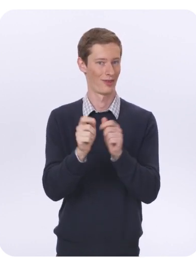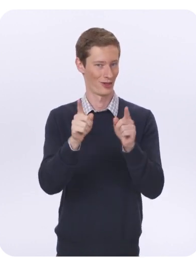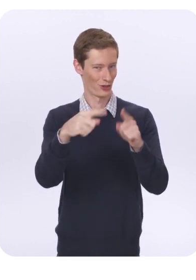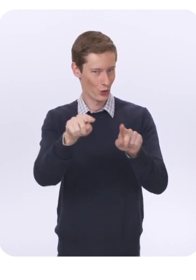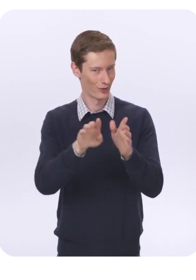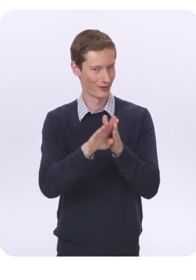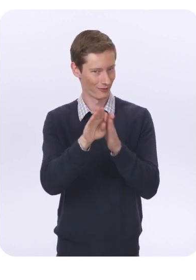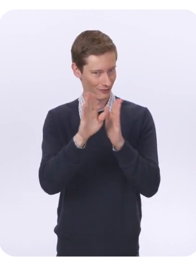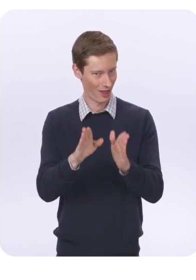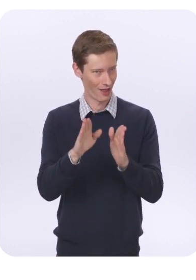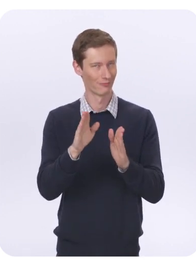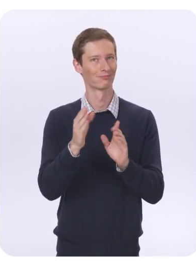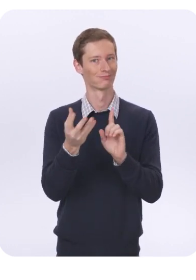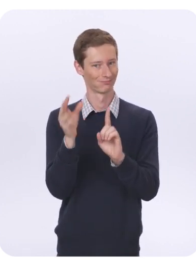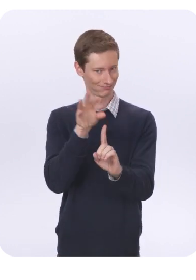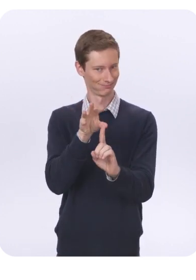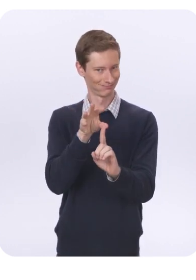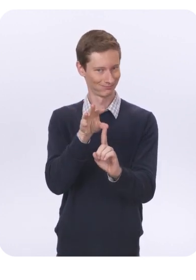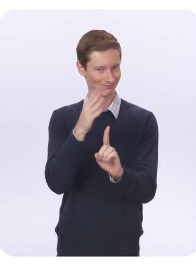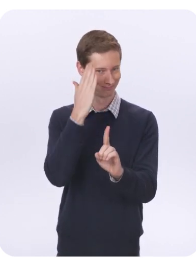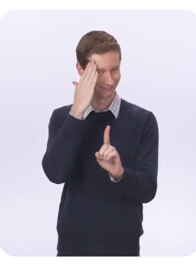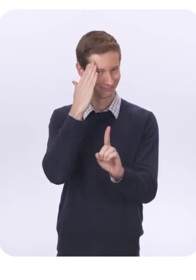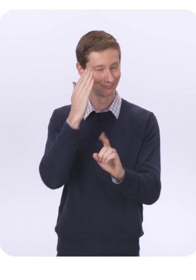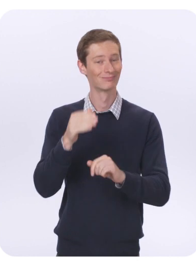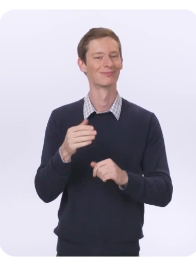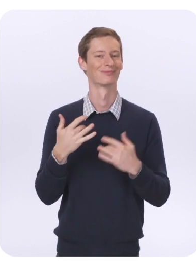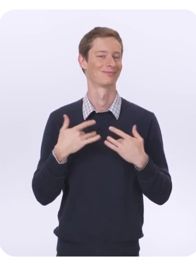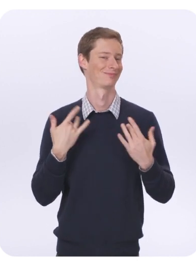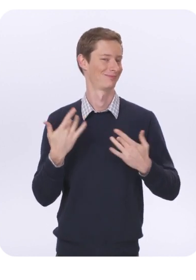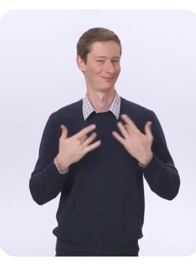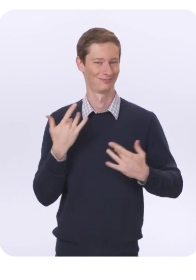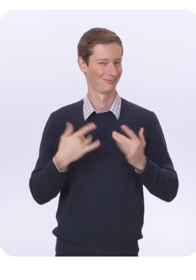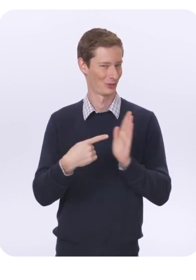and I'm very excited to show what you can expect out of this new platform.